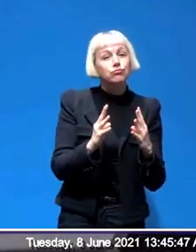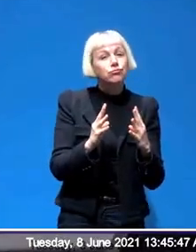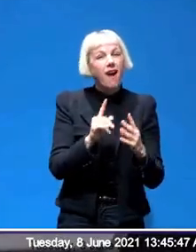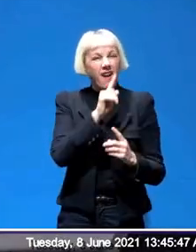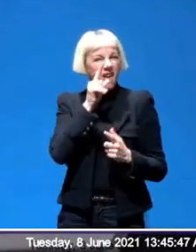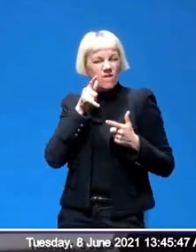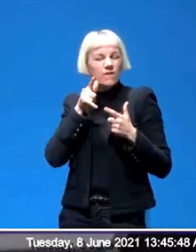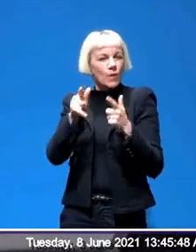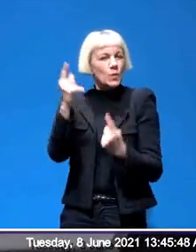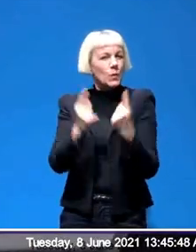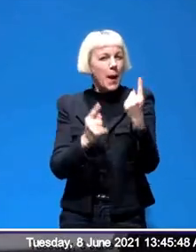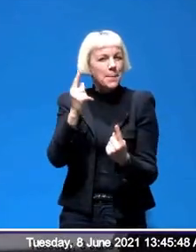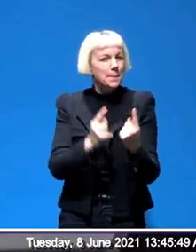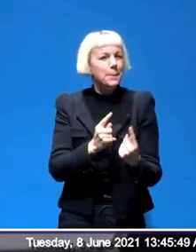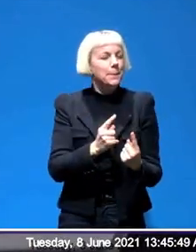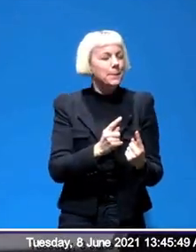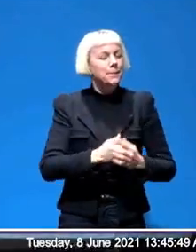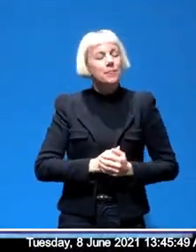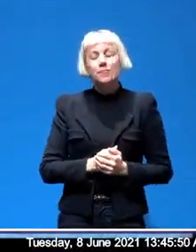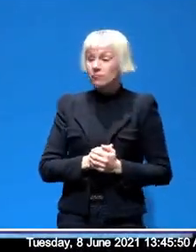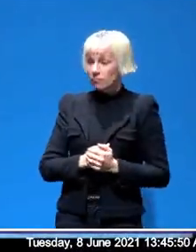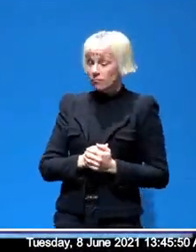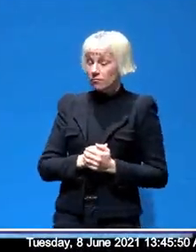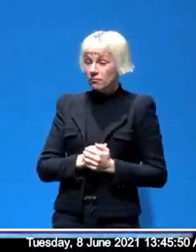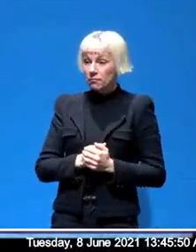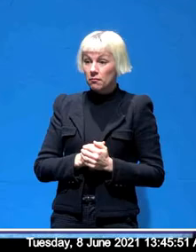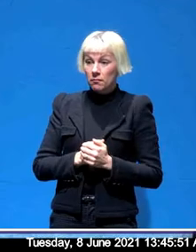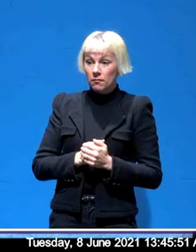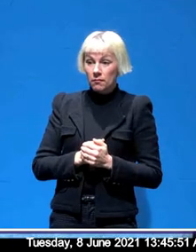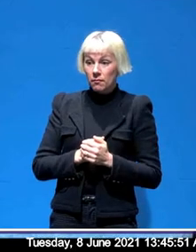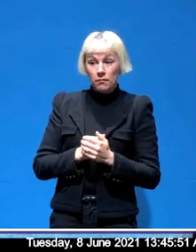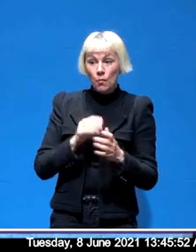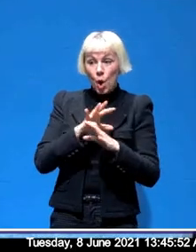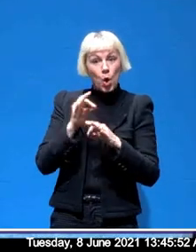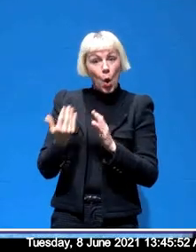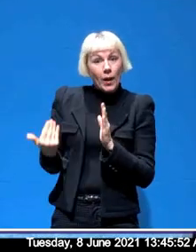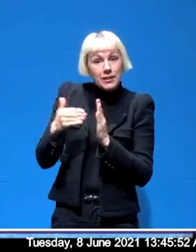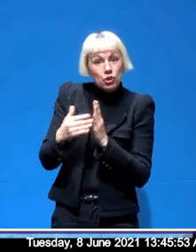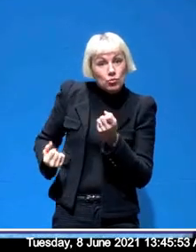people to attend. There's no scope for additional support to facilitate those meetings?